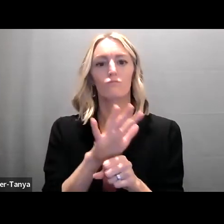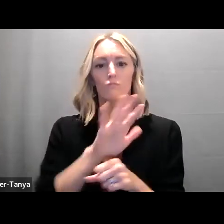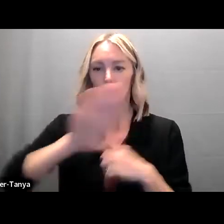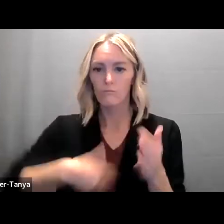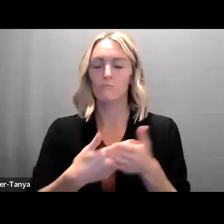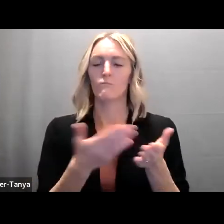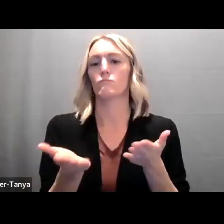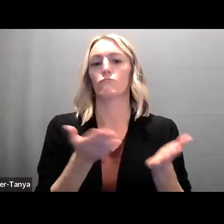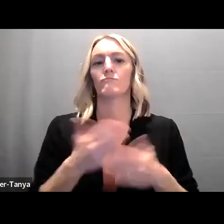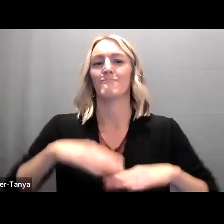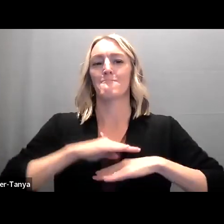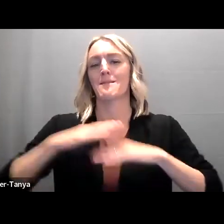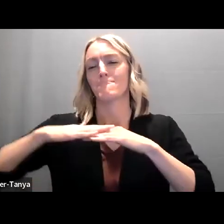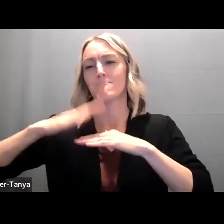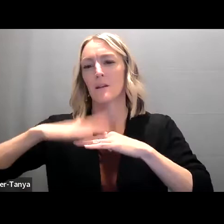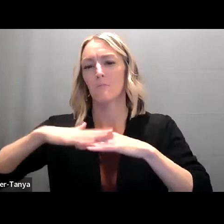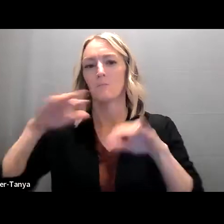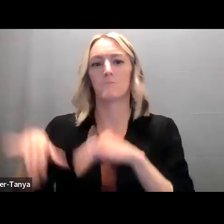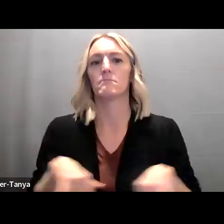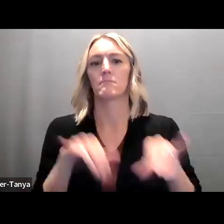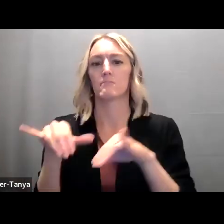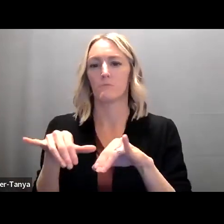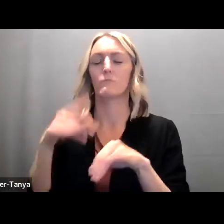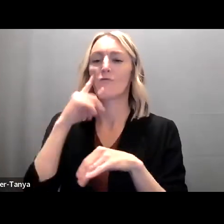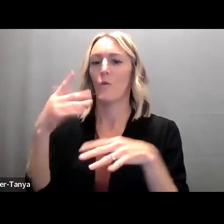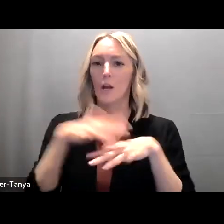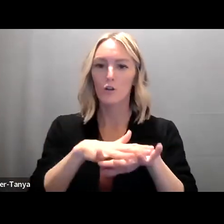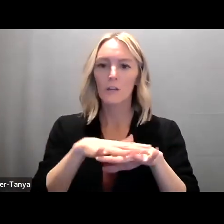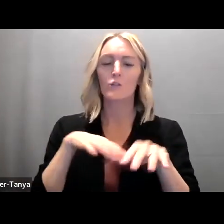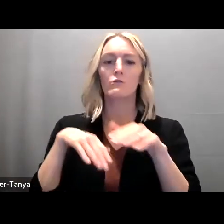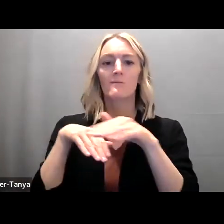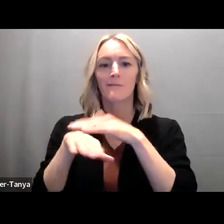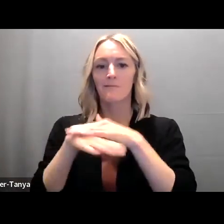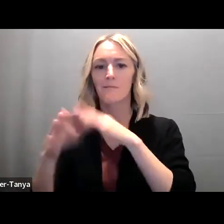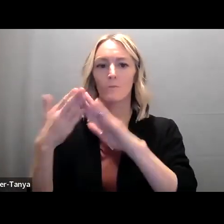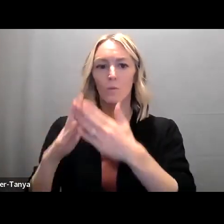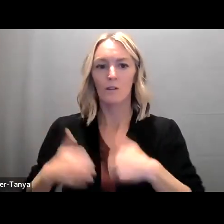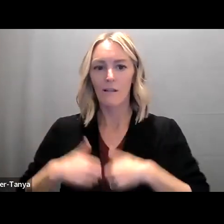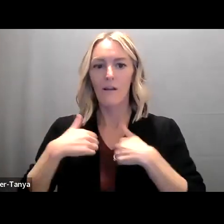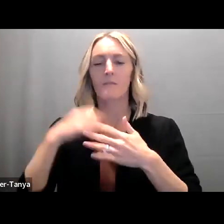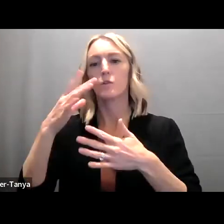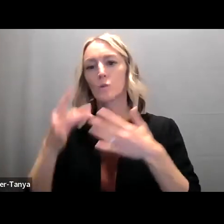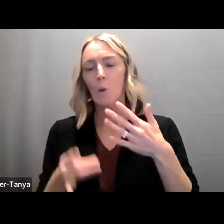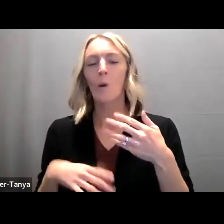meet the minimum sfdz standards integration access to community life, choice autonomy